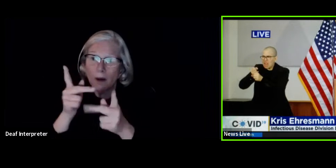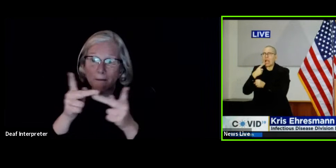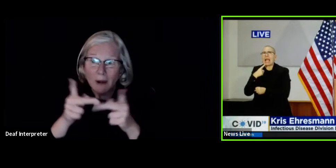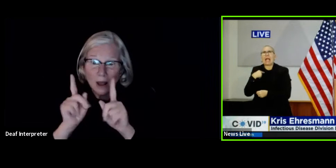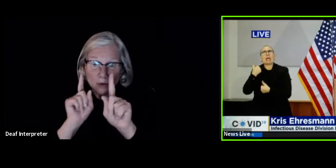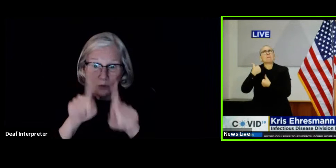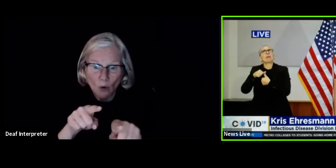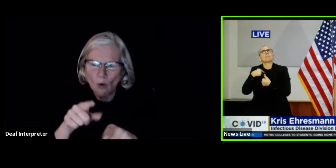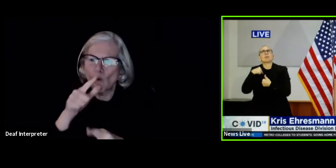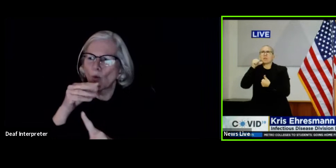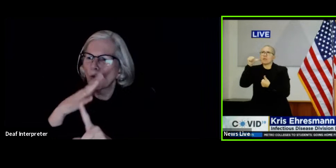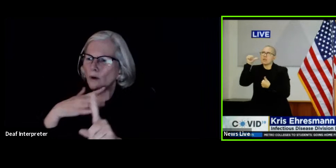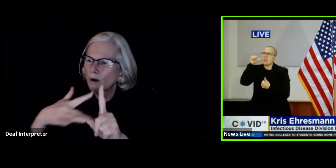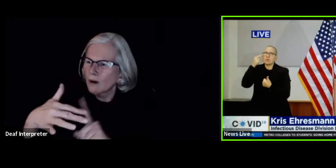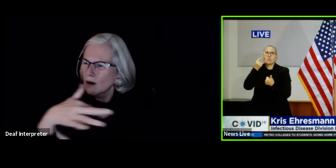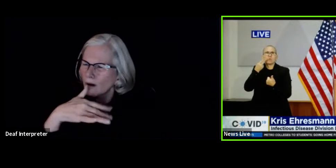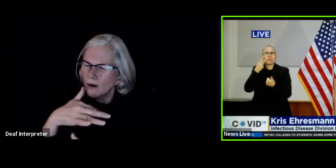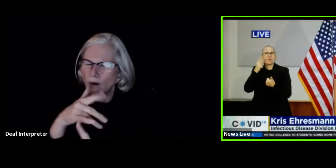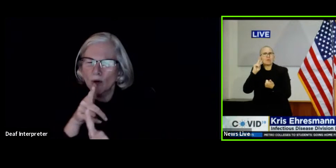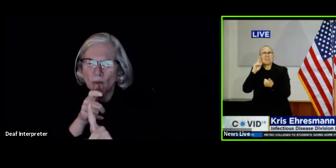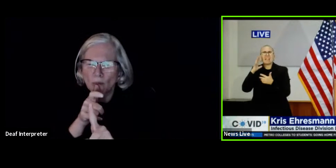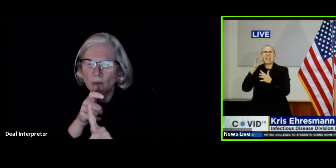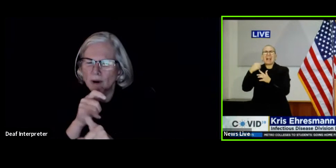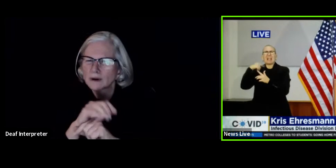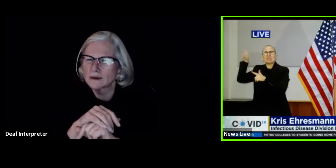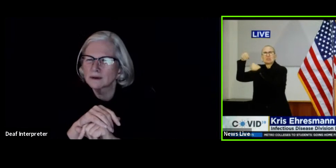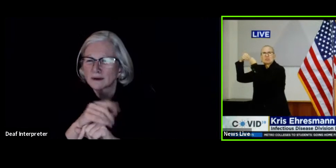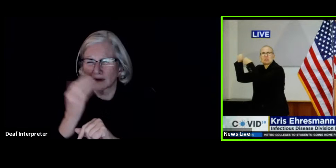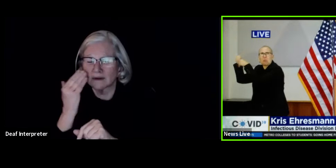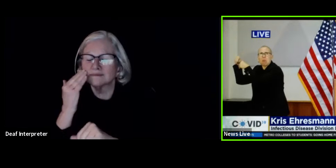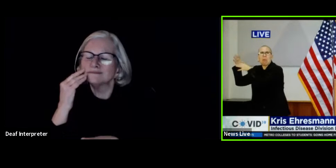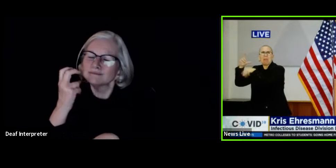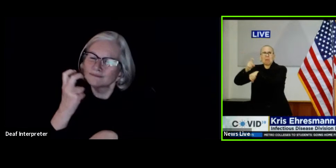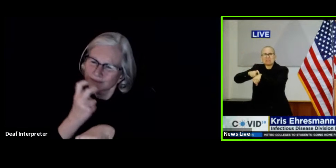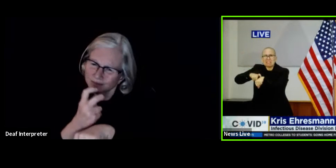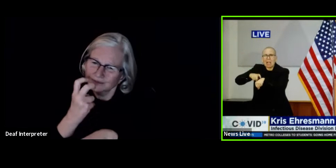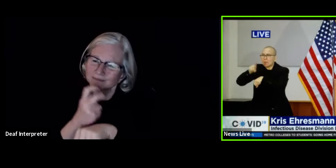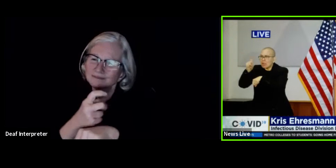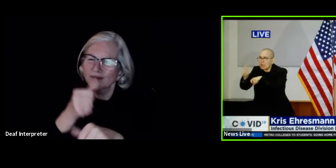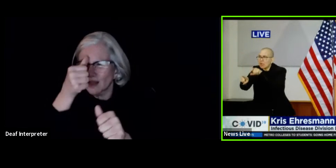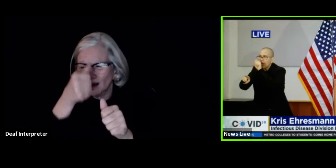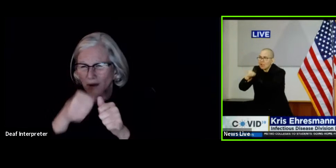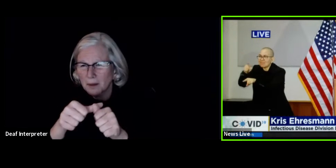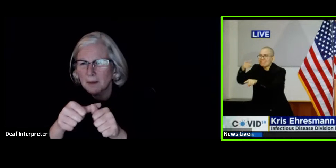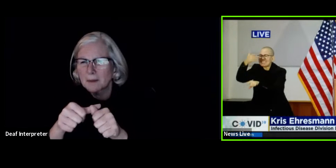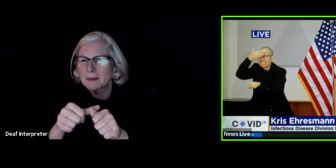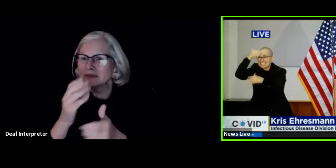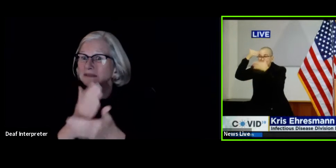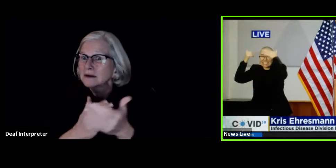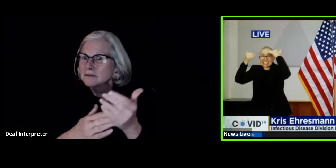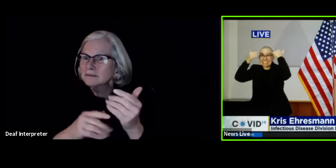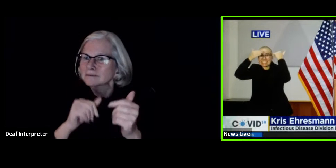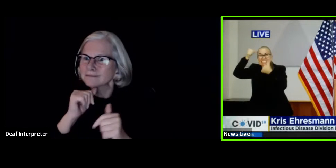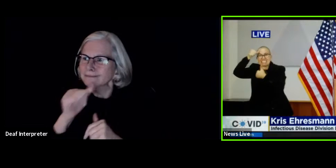AND SOMETIMES PEOPLE HAVE BEEN IN A SITUATION IN WHICH THEY CAN'T REMEMBER OR THEY DON'T KNOW THE PEOPLE THAT MAY